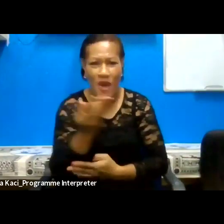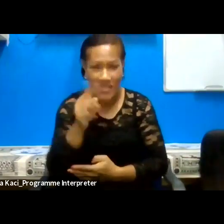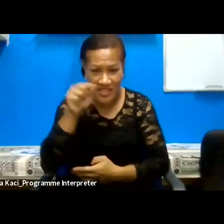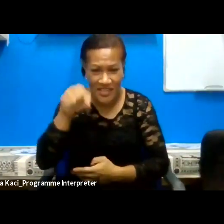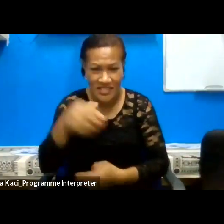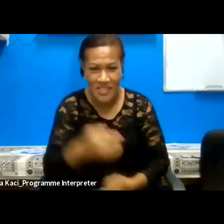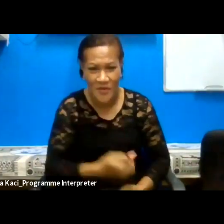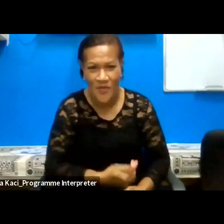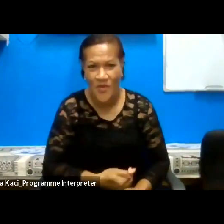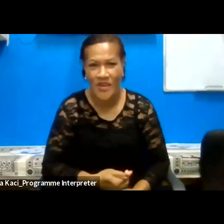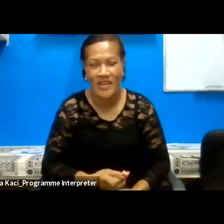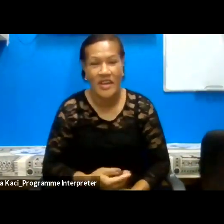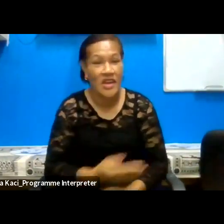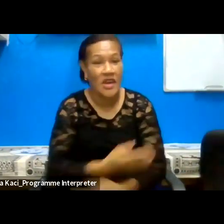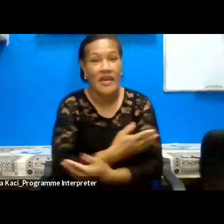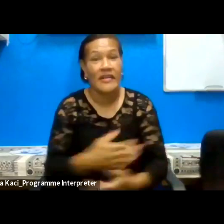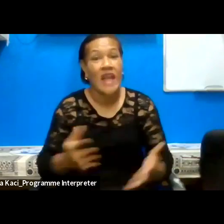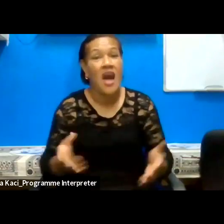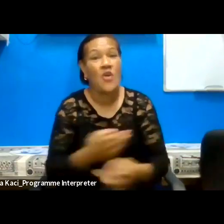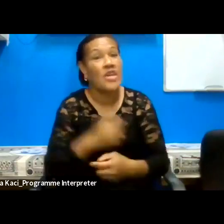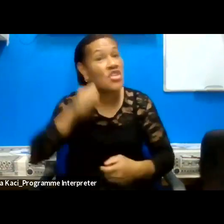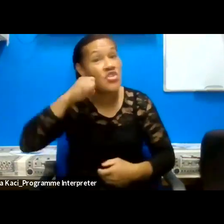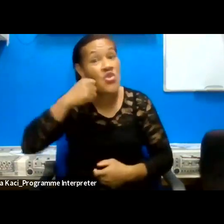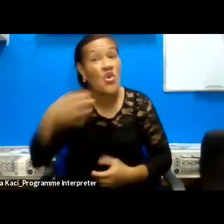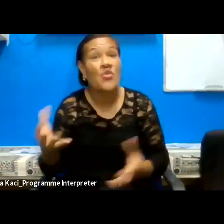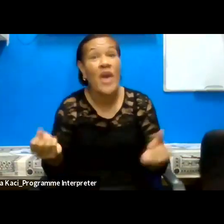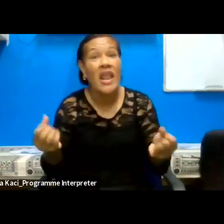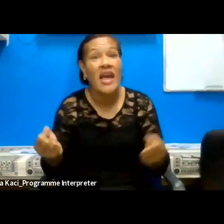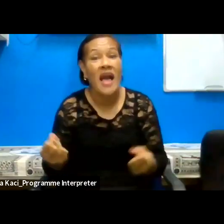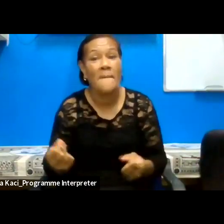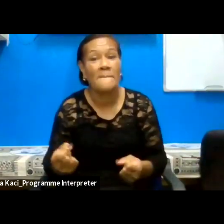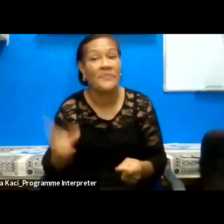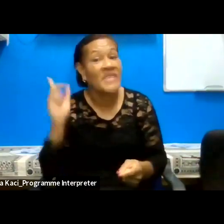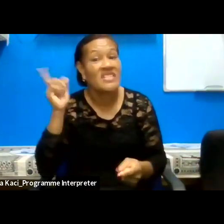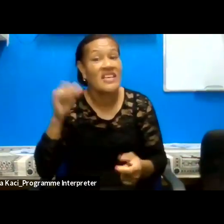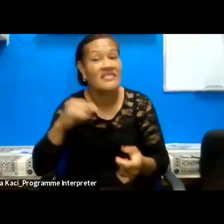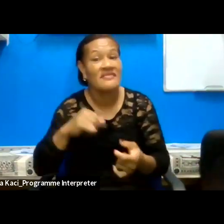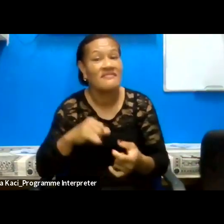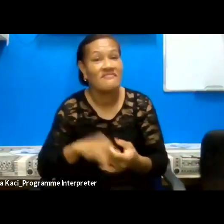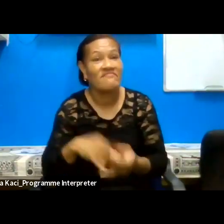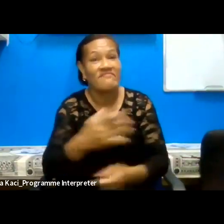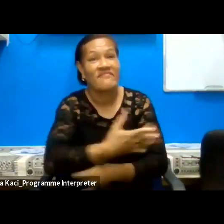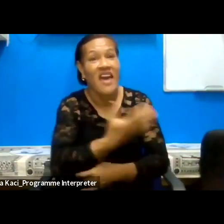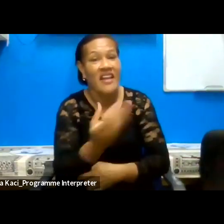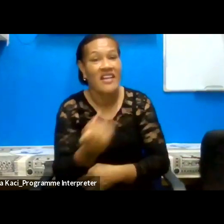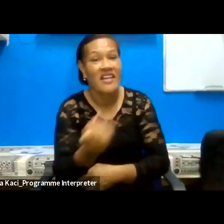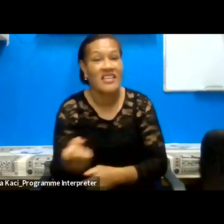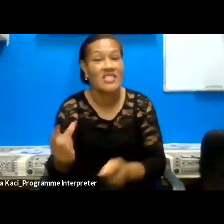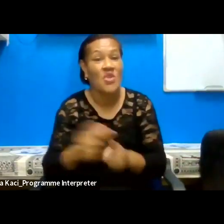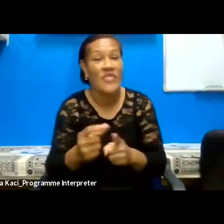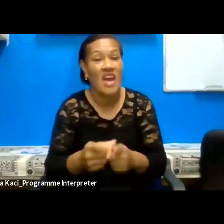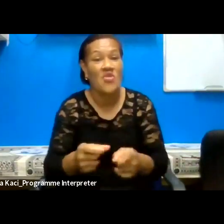just spoke the daughters of uh missus Ana who is a fully hearing impaired uh as they've